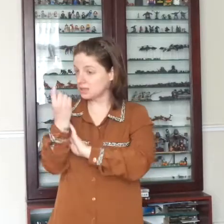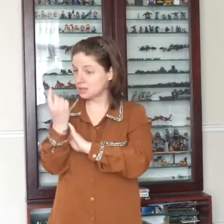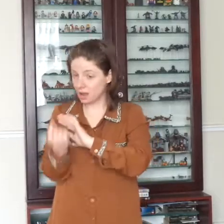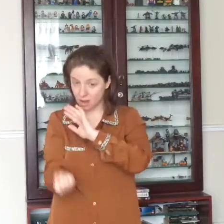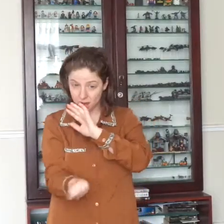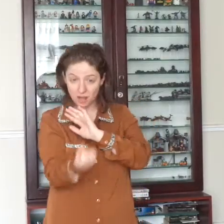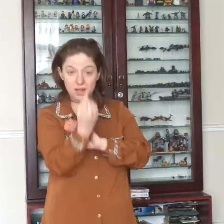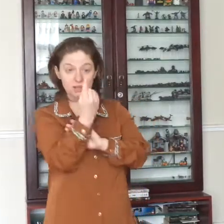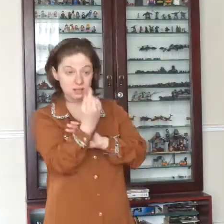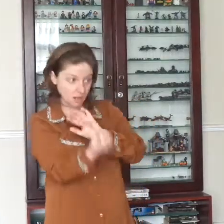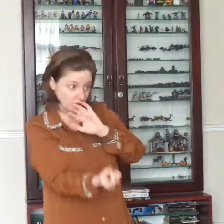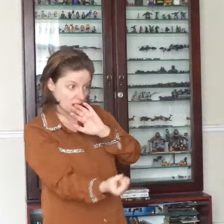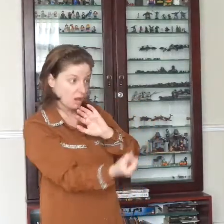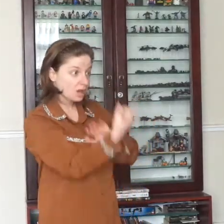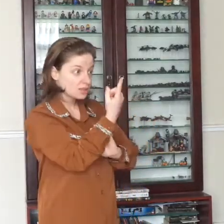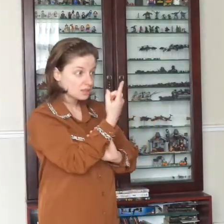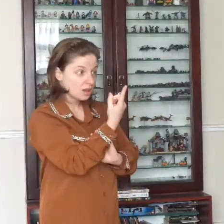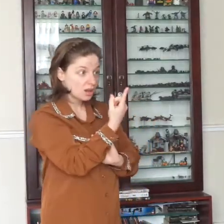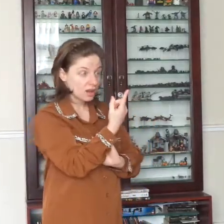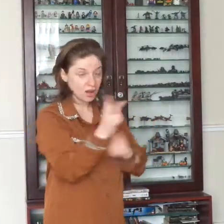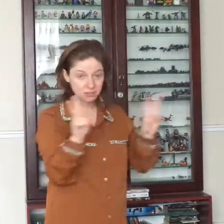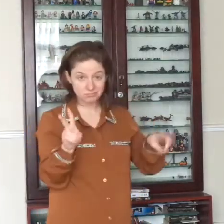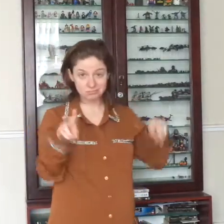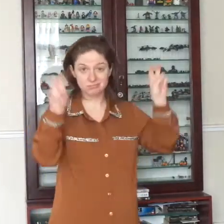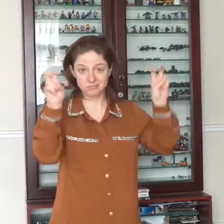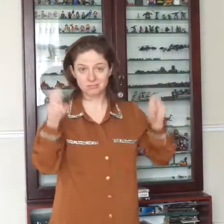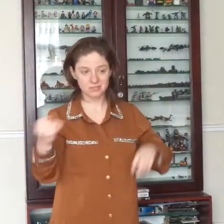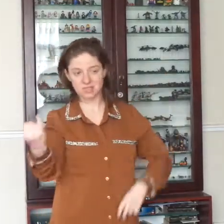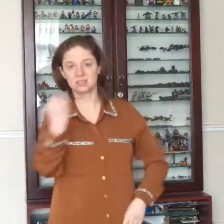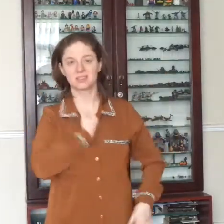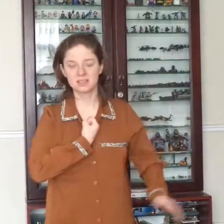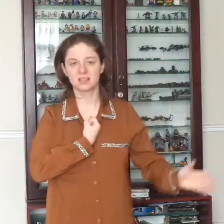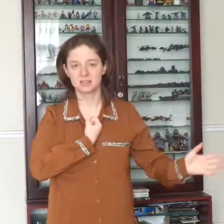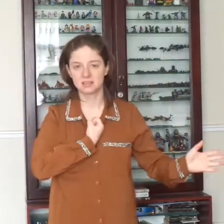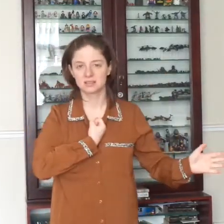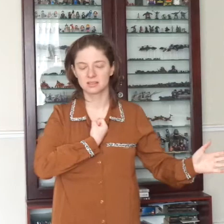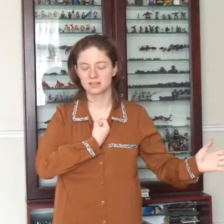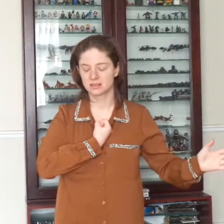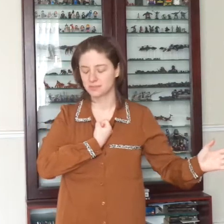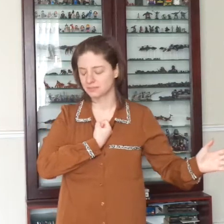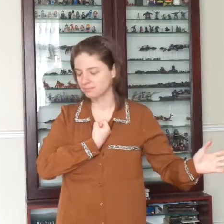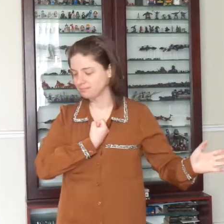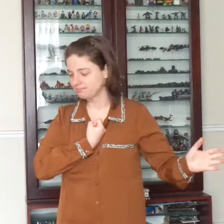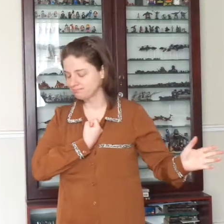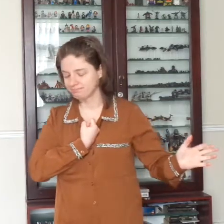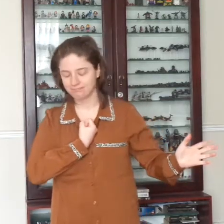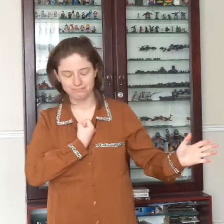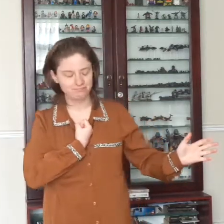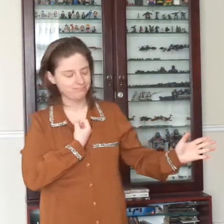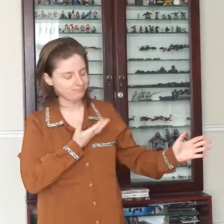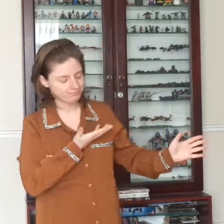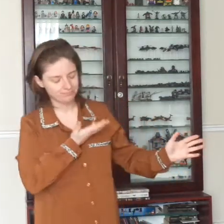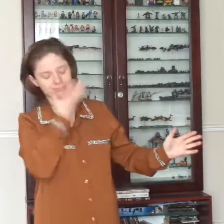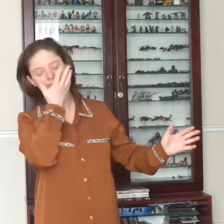It's a, it's a, it's a, it's a sin